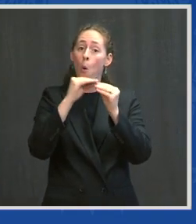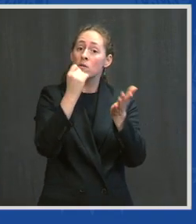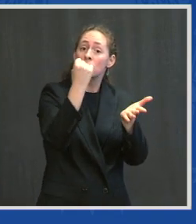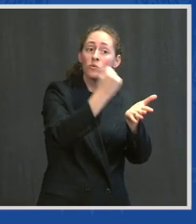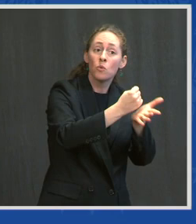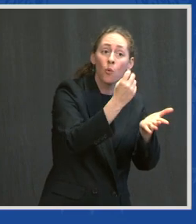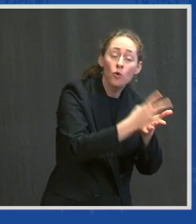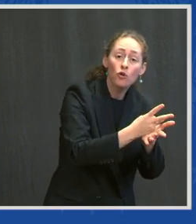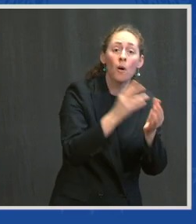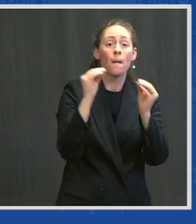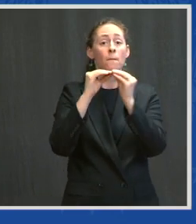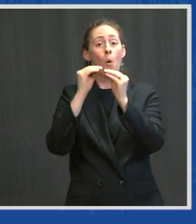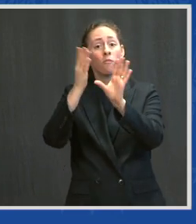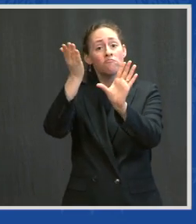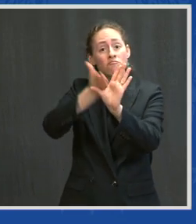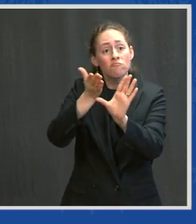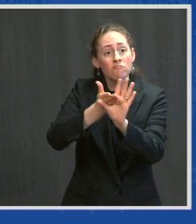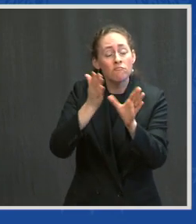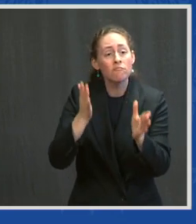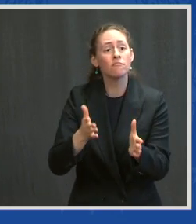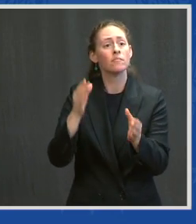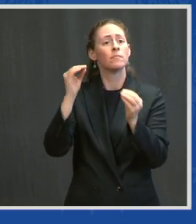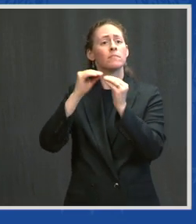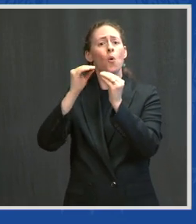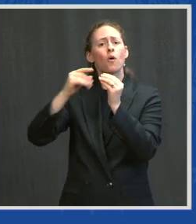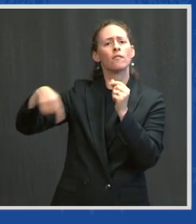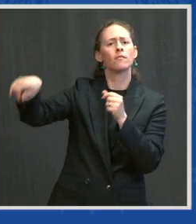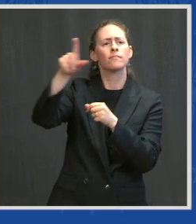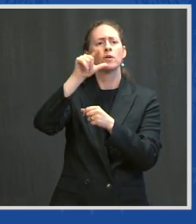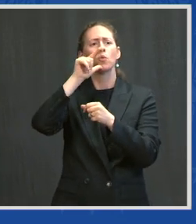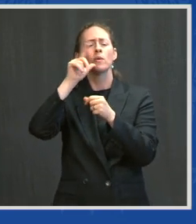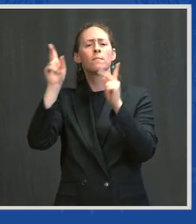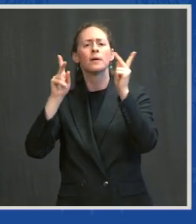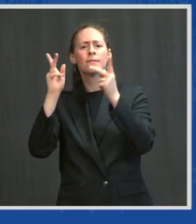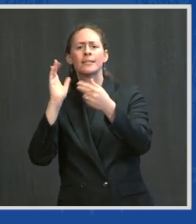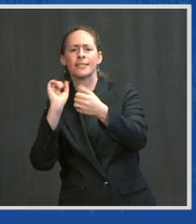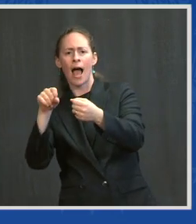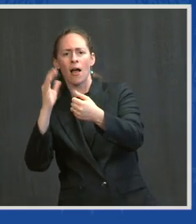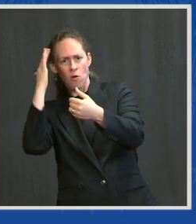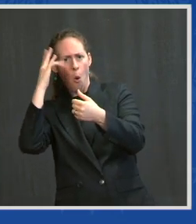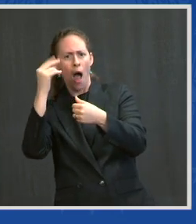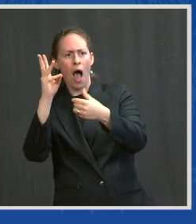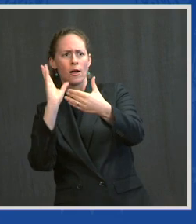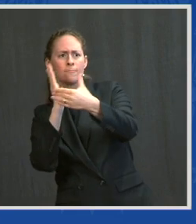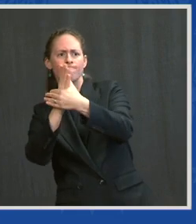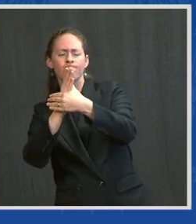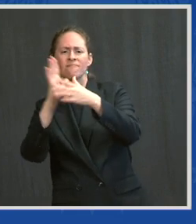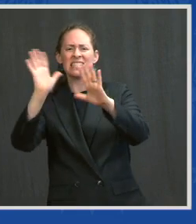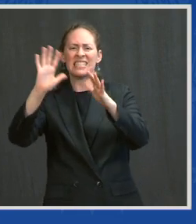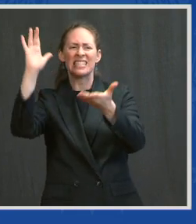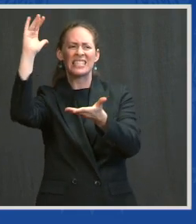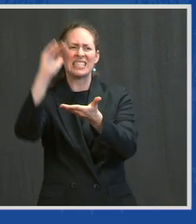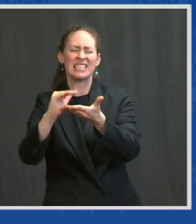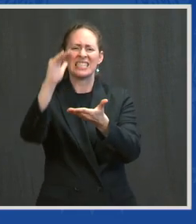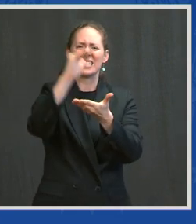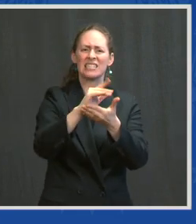to help resolve issues before they escalate into crimes. It means we go after the people who flood our streets with guns